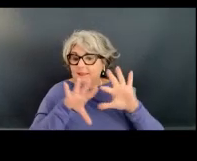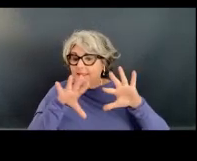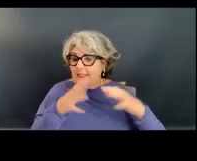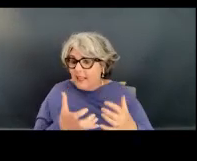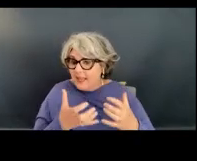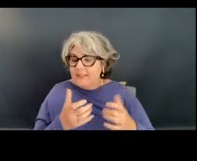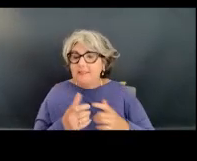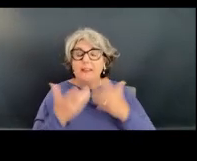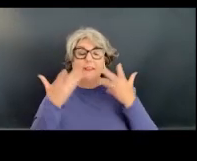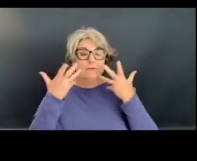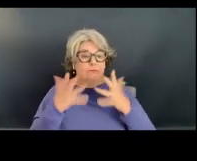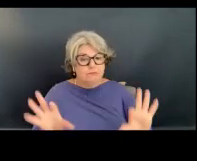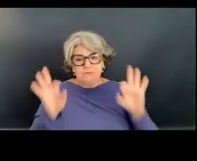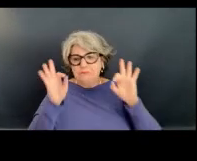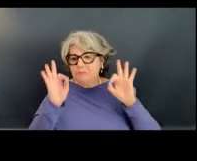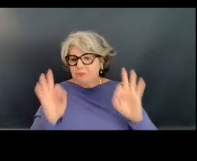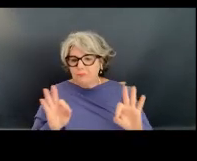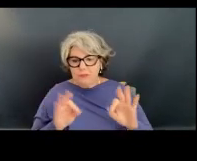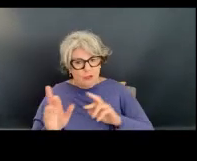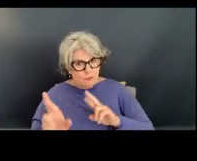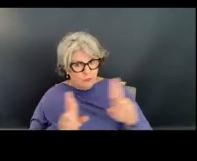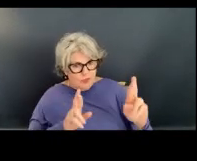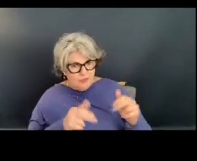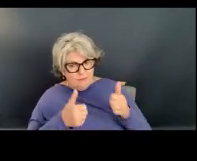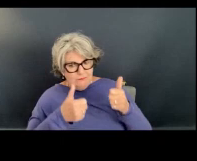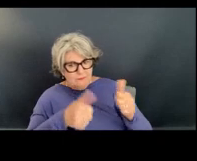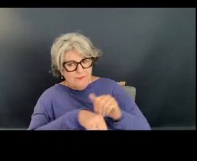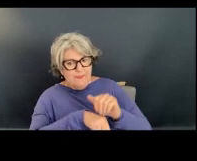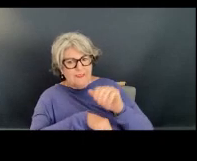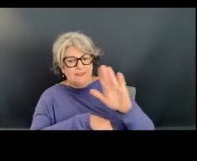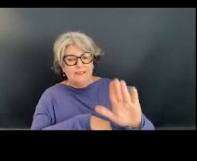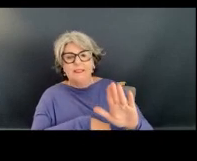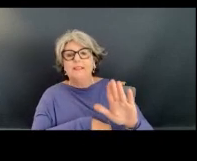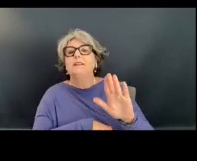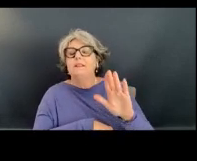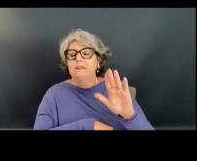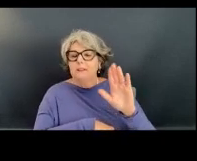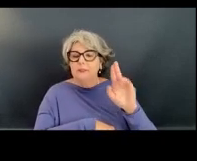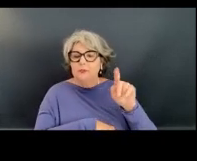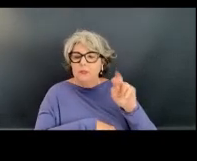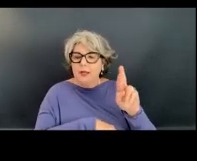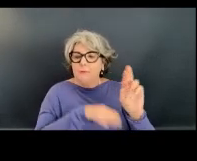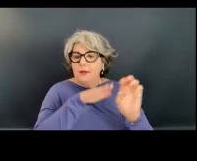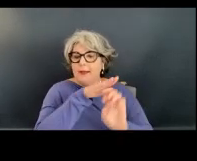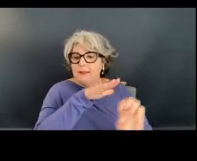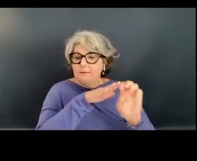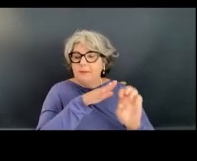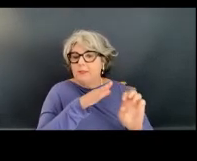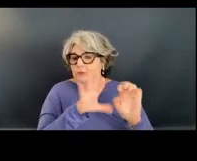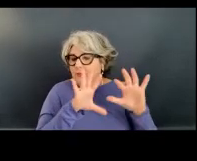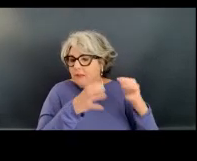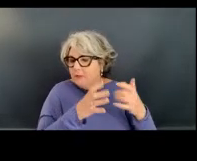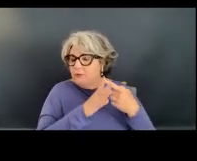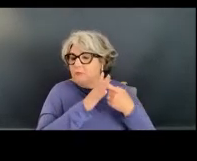Once the master teacher feels they're ready, they are sent out to an upper elementary classroom to to implement those lessons.